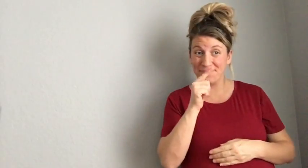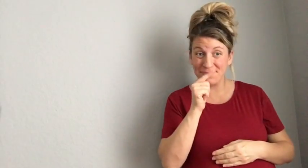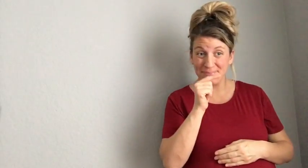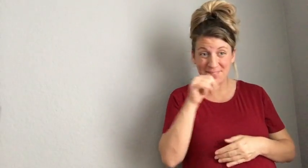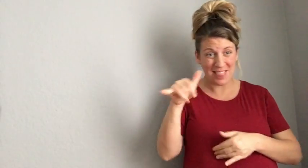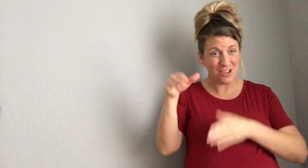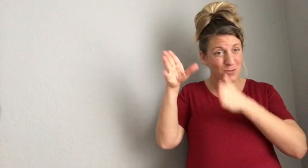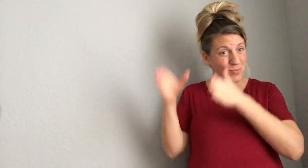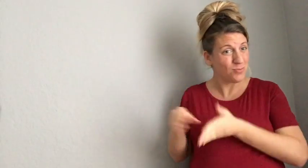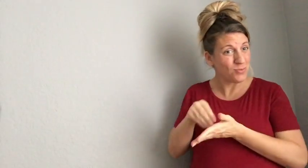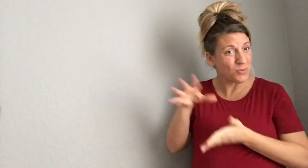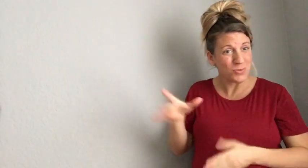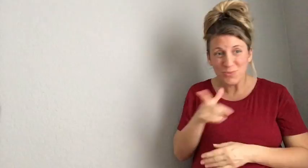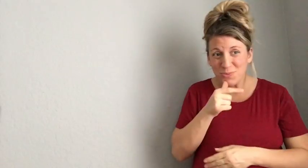And this student is.